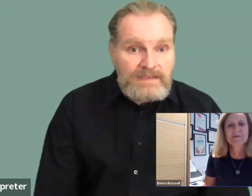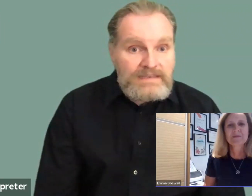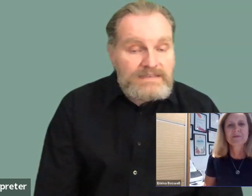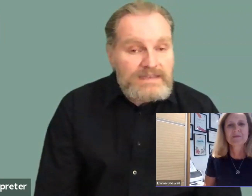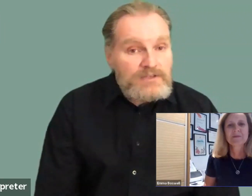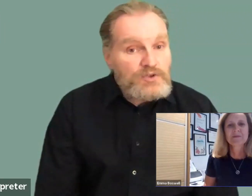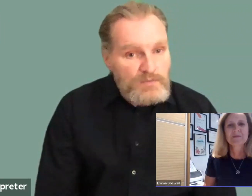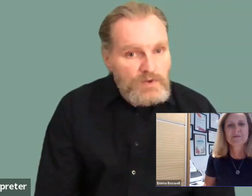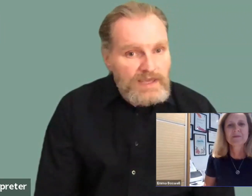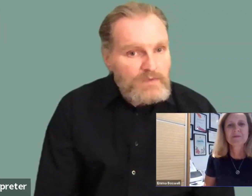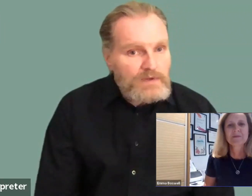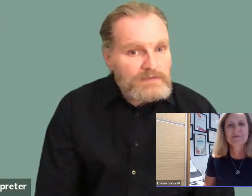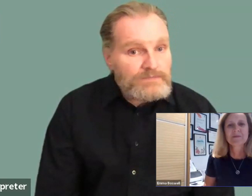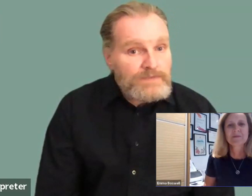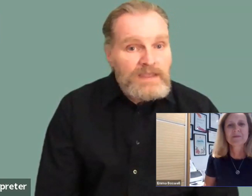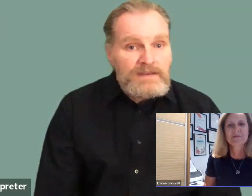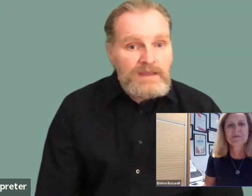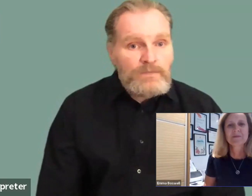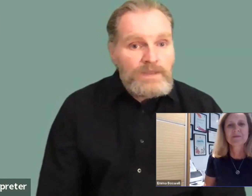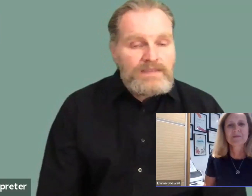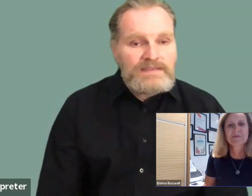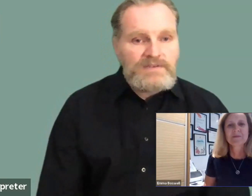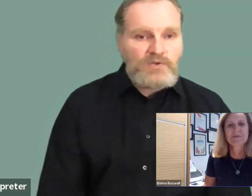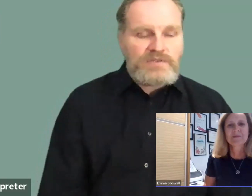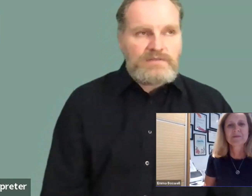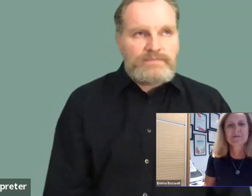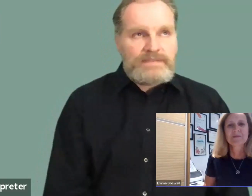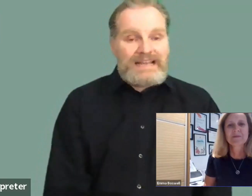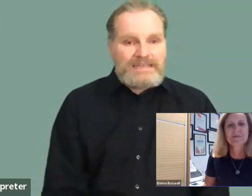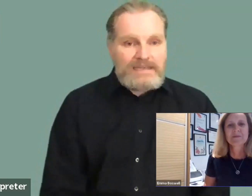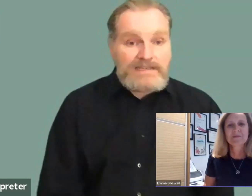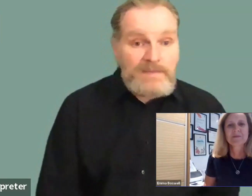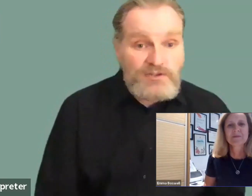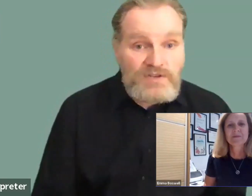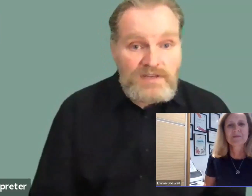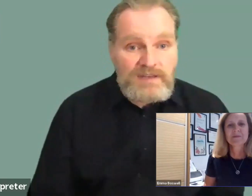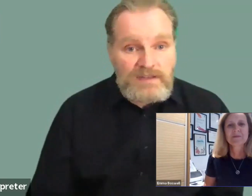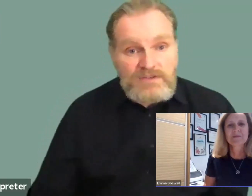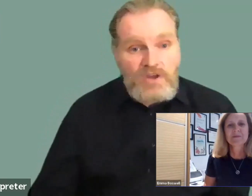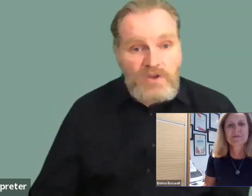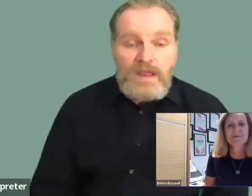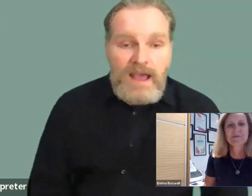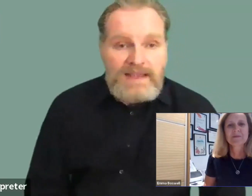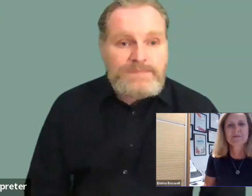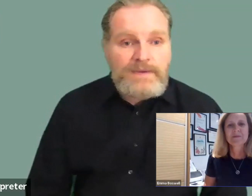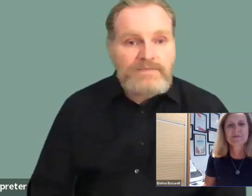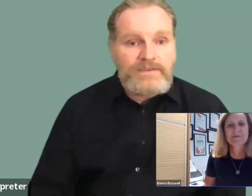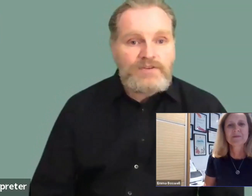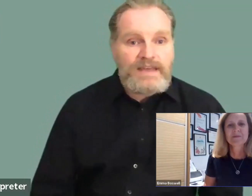I can see to communicate well. Now, this is not static, as I mentioned earlier. So, as my vision